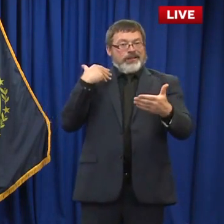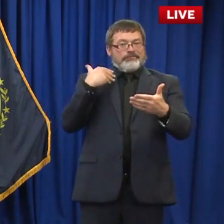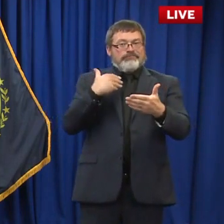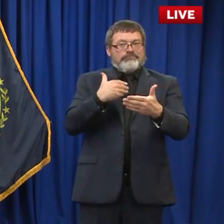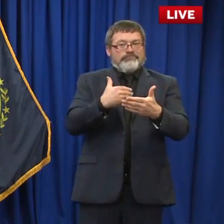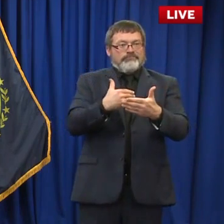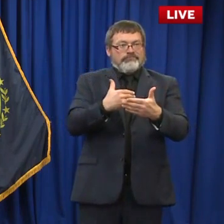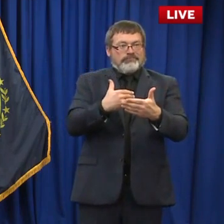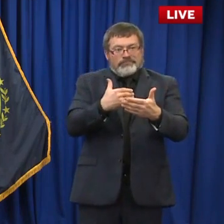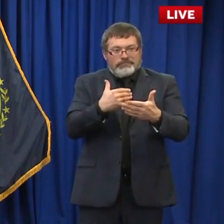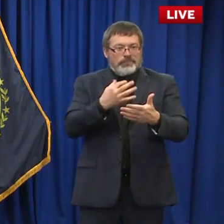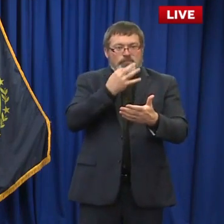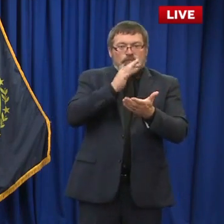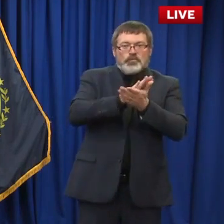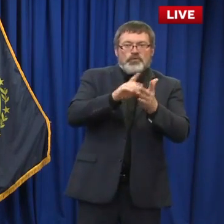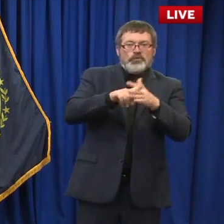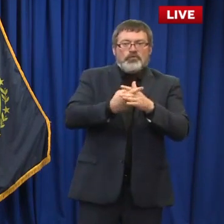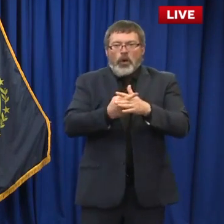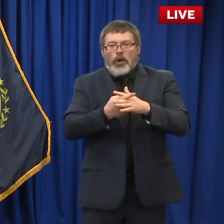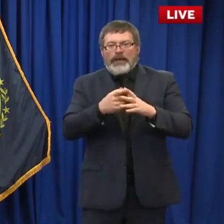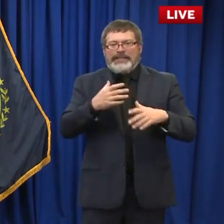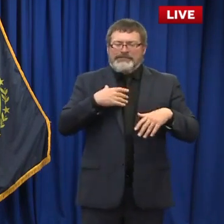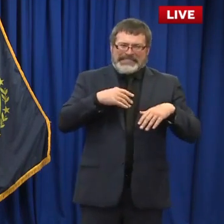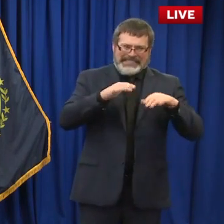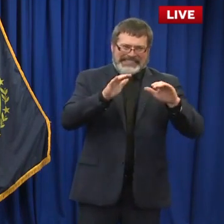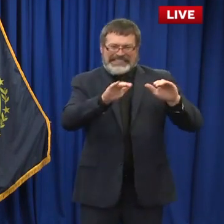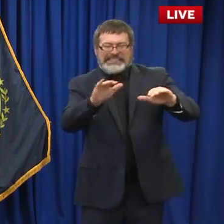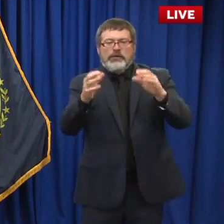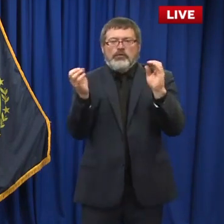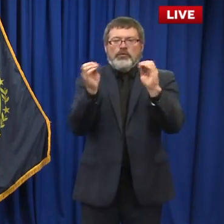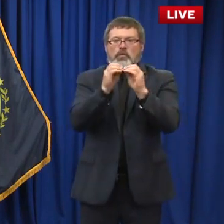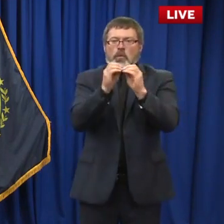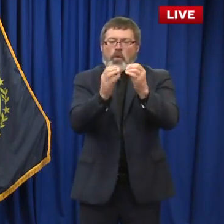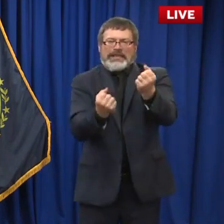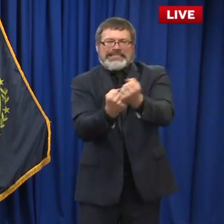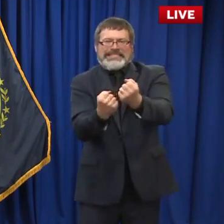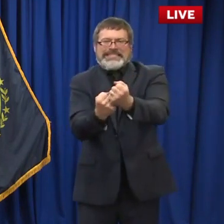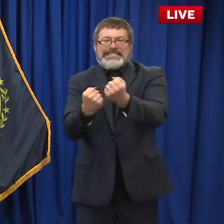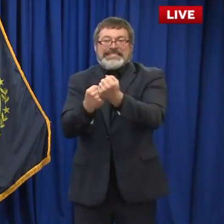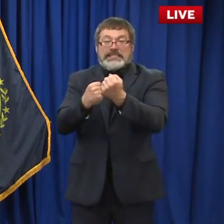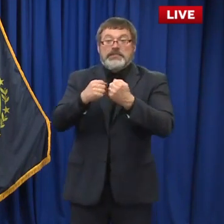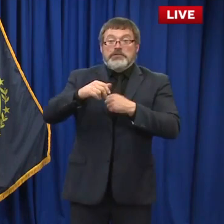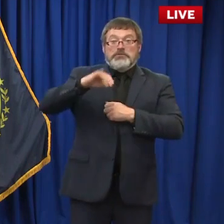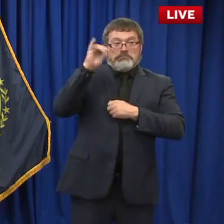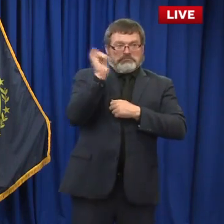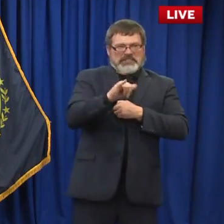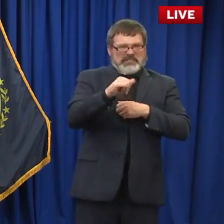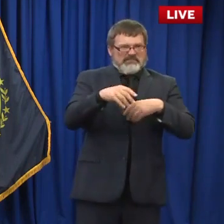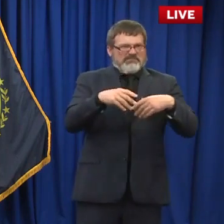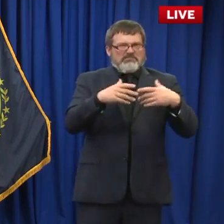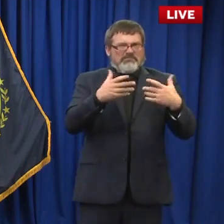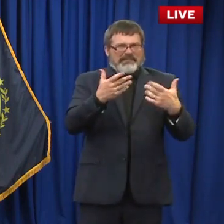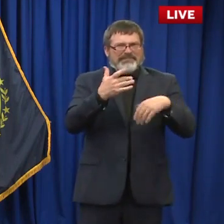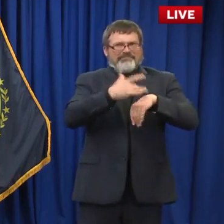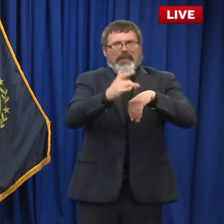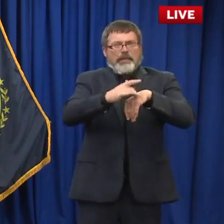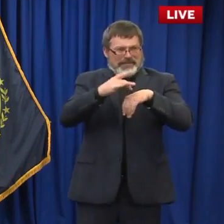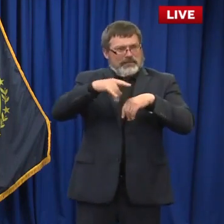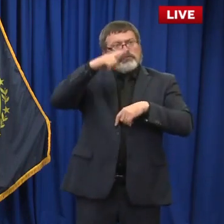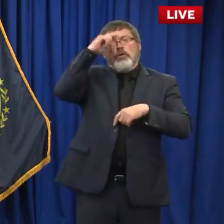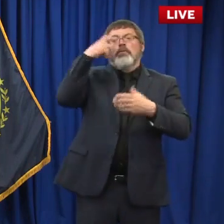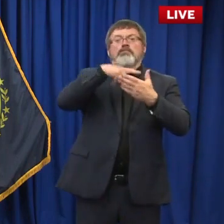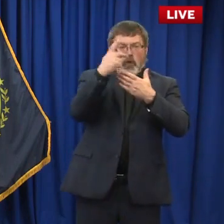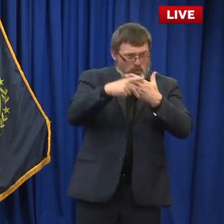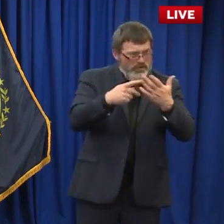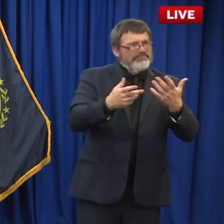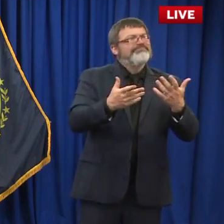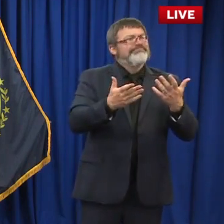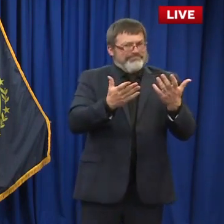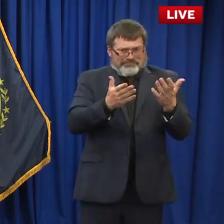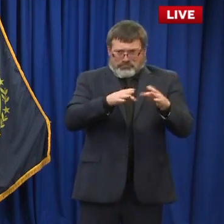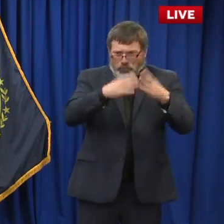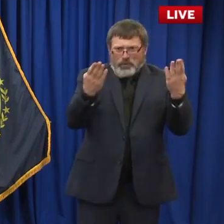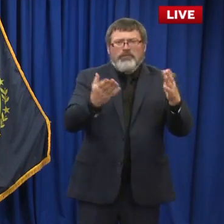EPIDEMIC, THAT PROGRAMS MIGHT HAVE BEEN SHORTENED OR REDUCED OR MAYBE EVEN NONEXISTENT AS THIS POINT, SO WE WANT TO PROVIDE THE SUPPORT SO ORGANIZATIONS CAN STAFF UP AND